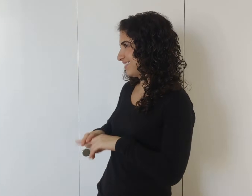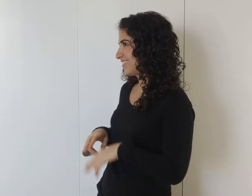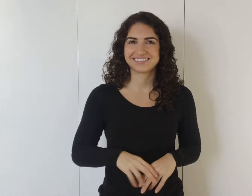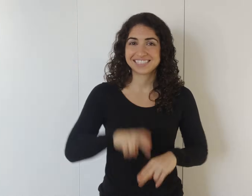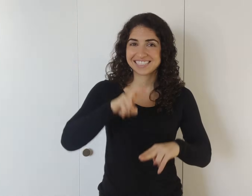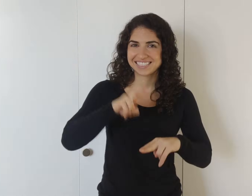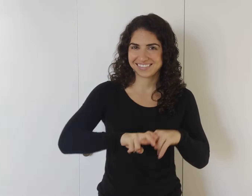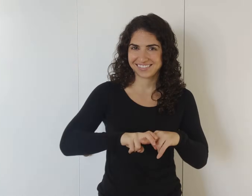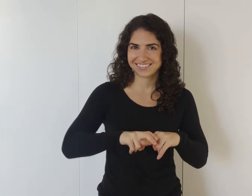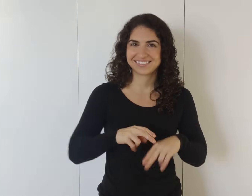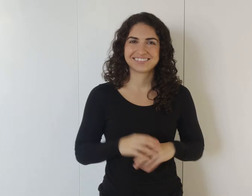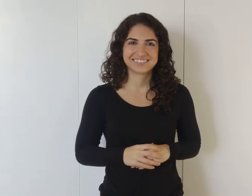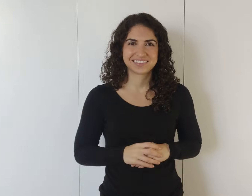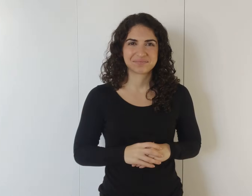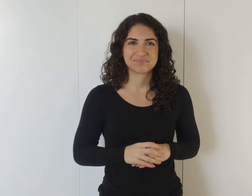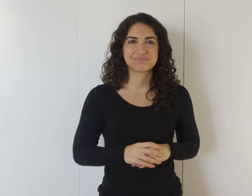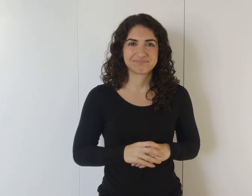SIT